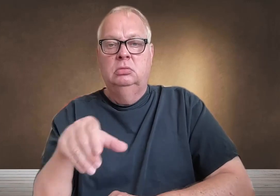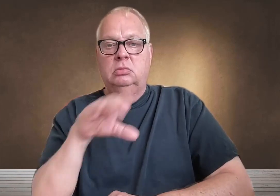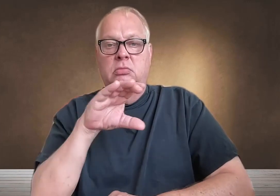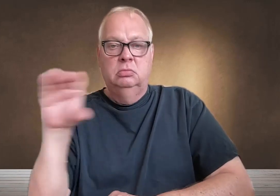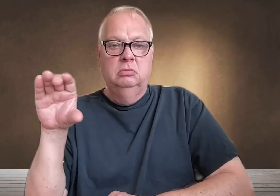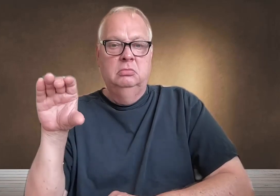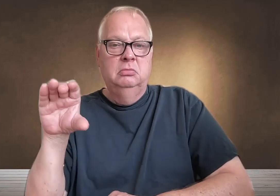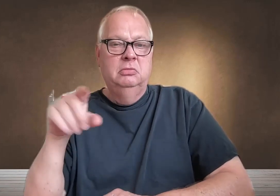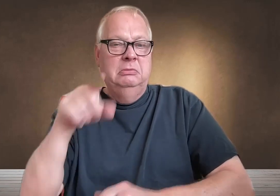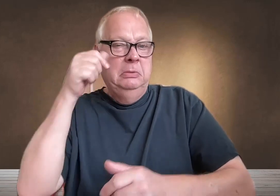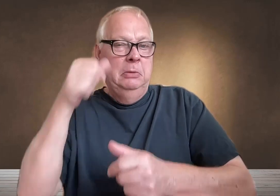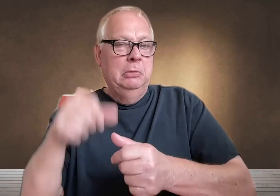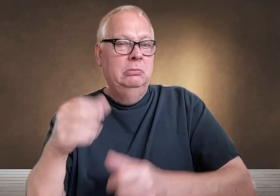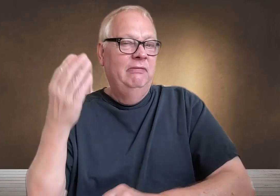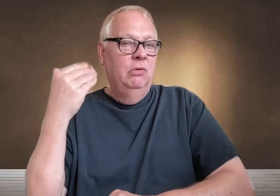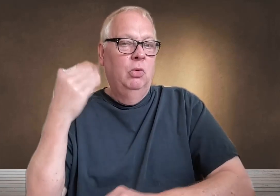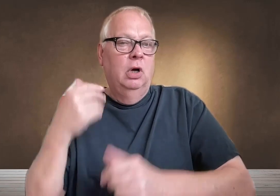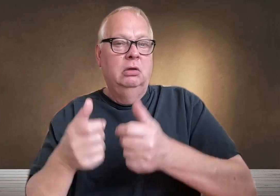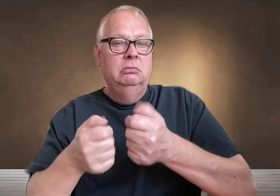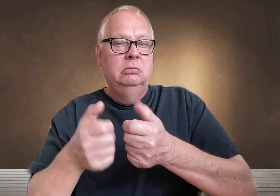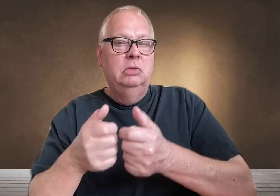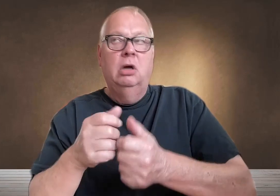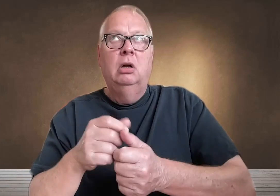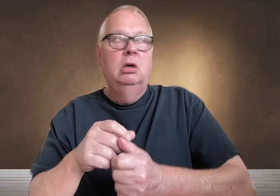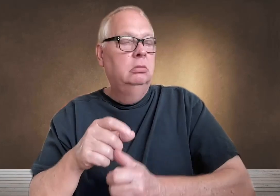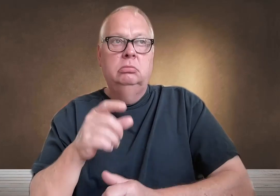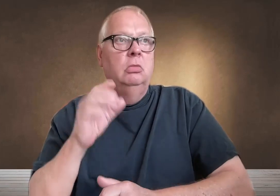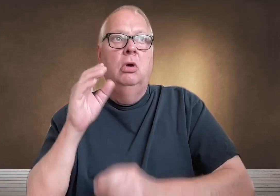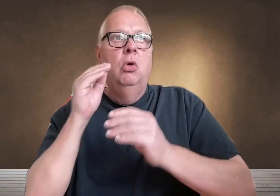you might remember her from before, texting - wait no